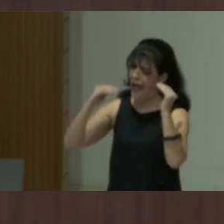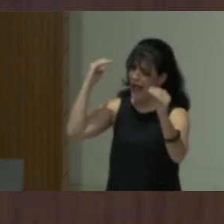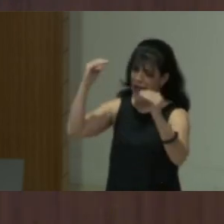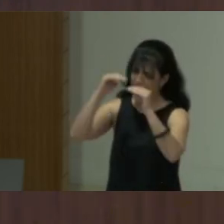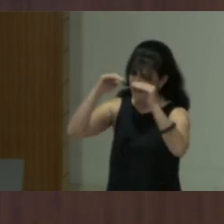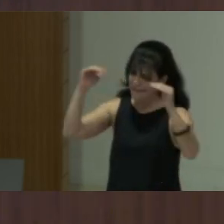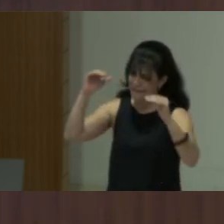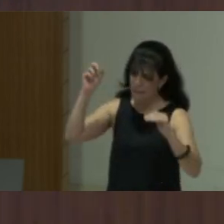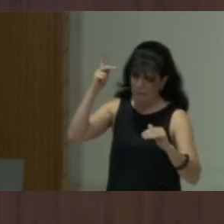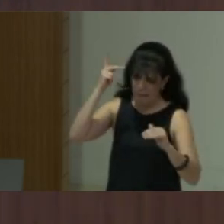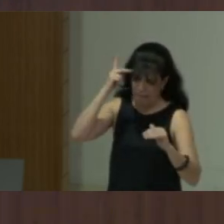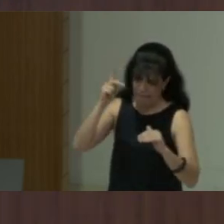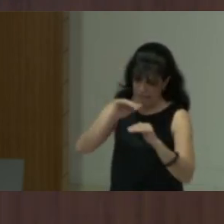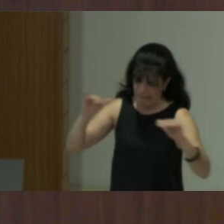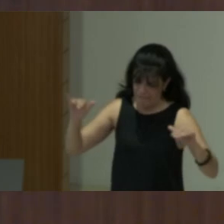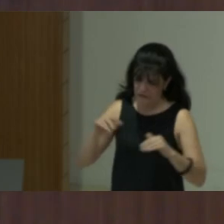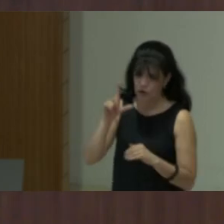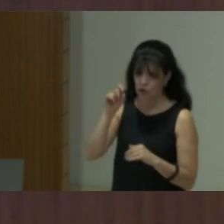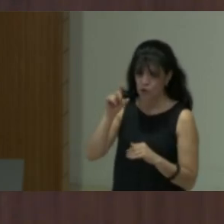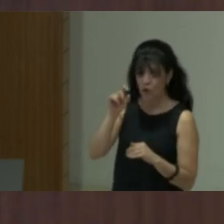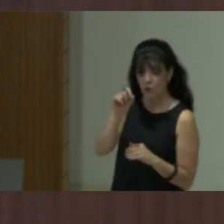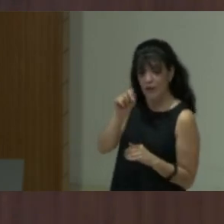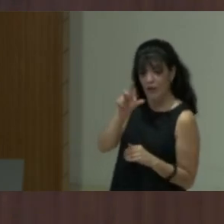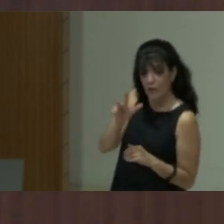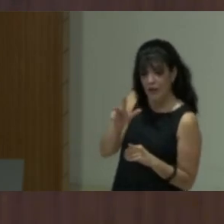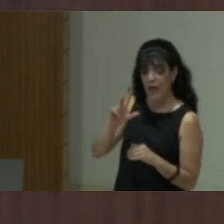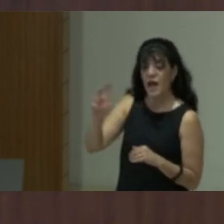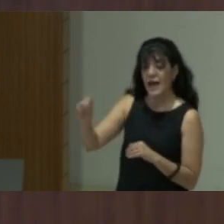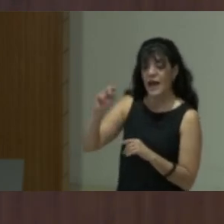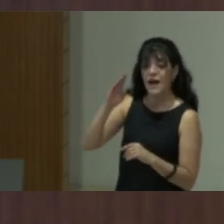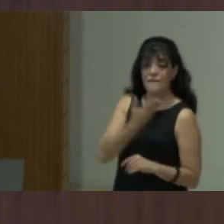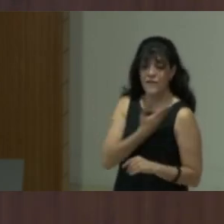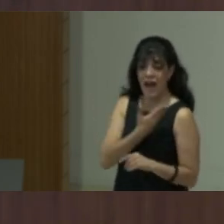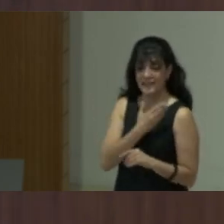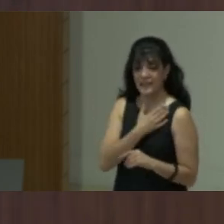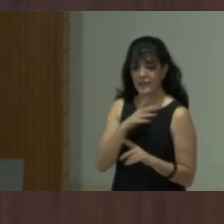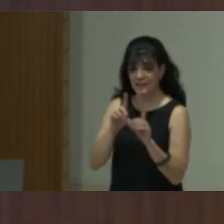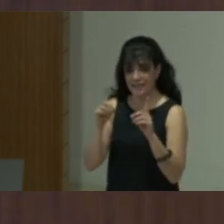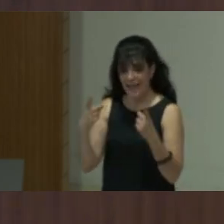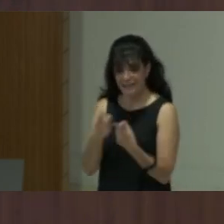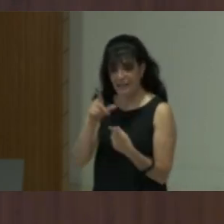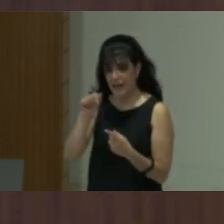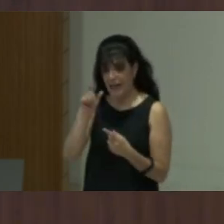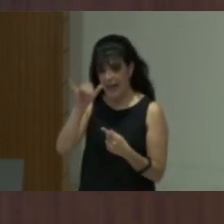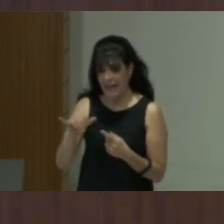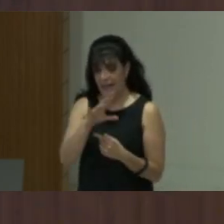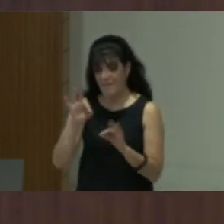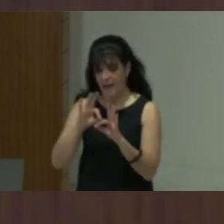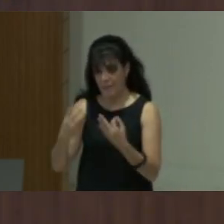In 2023, Pope Francis appointed him as a consulor to the Dicastery for Laity, Family and Life,